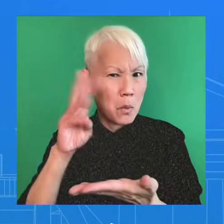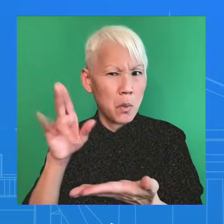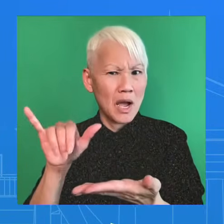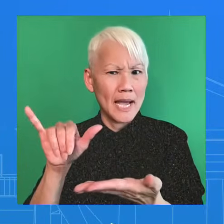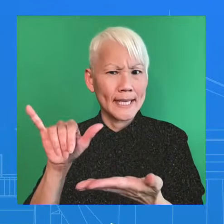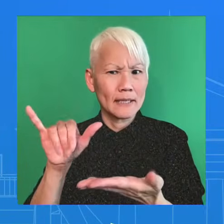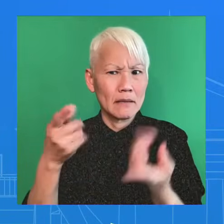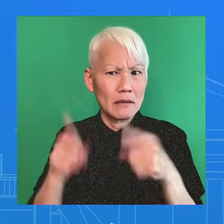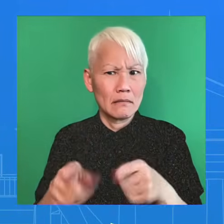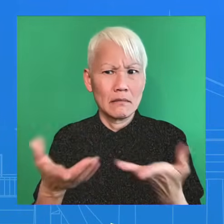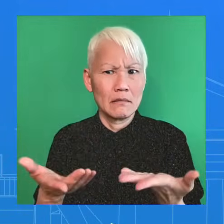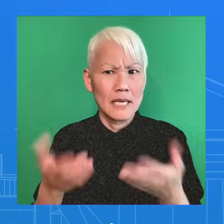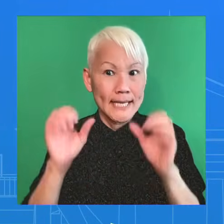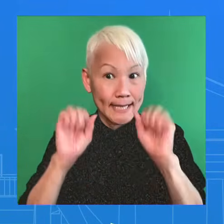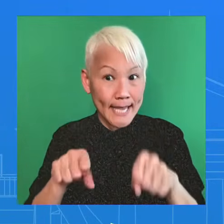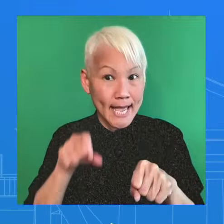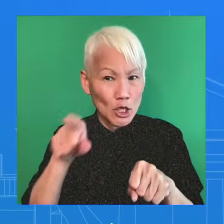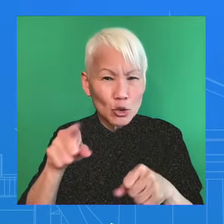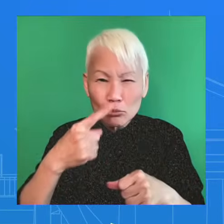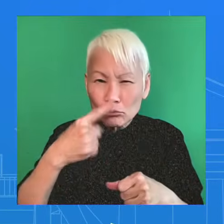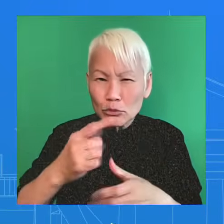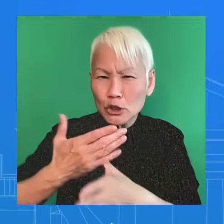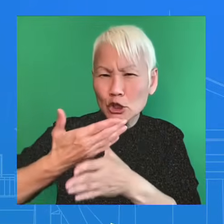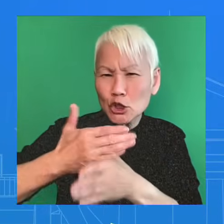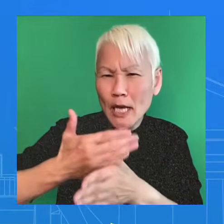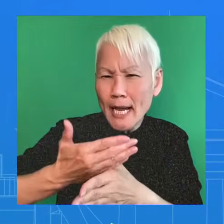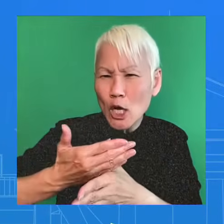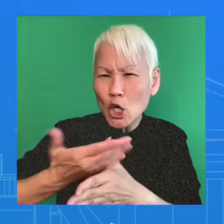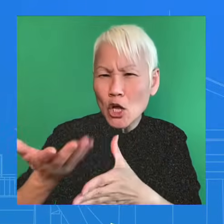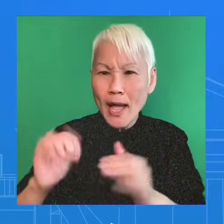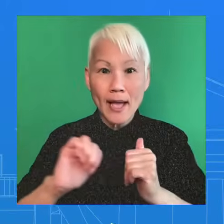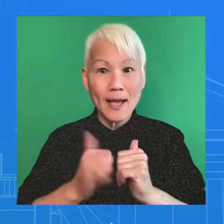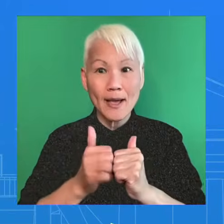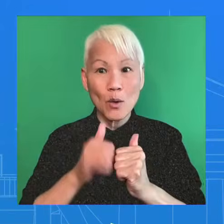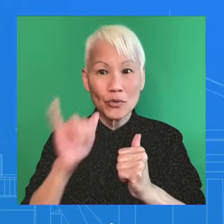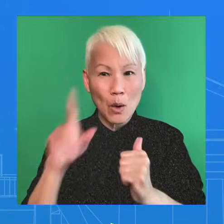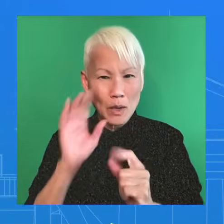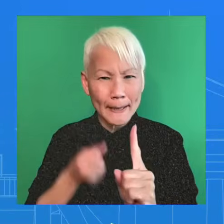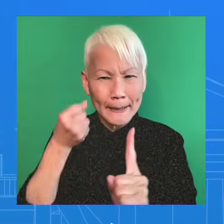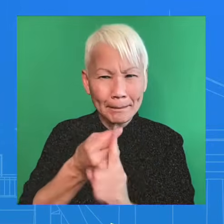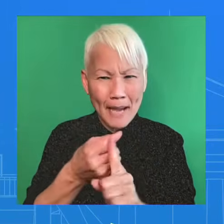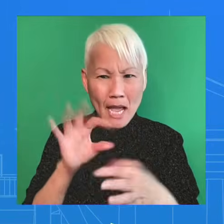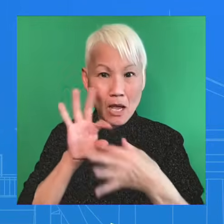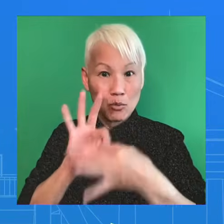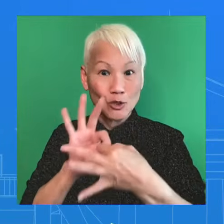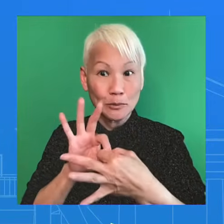into this sort of ongoing review of the U.S.-Saudi relationship. Mr. Kirby: I know of no advance notice,